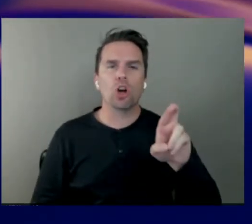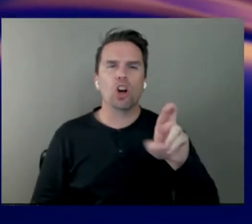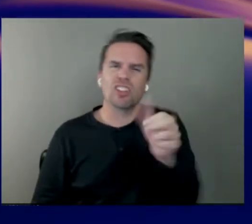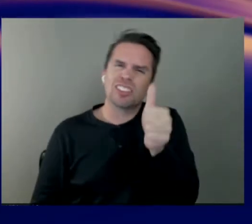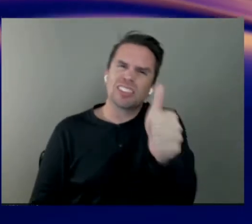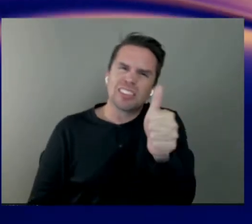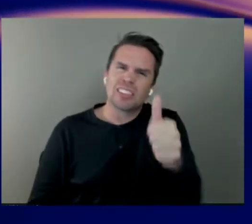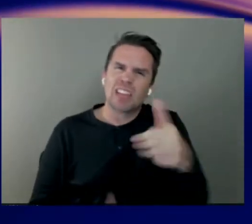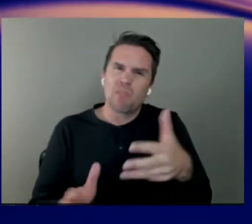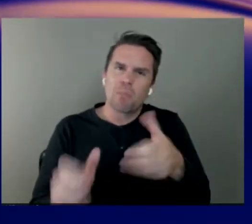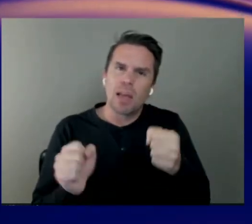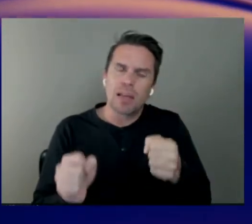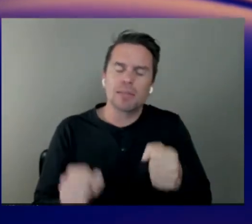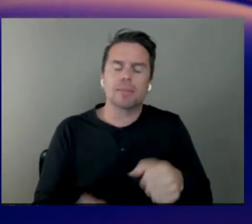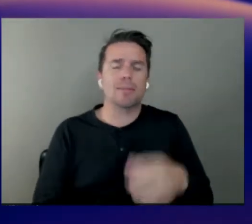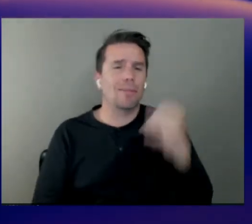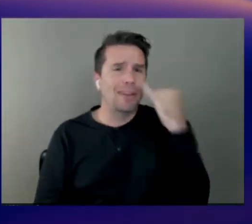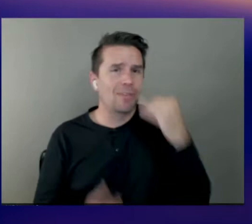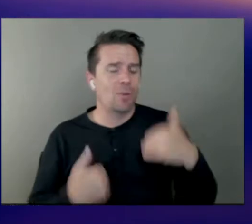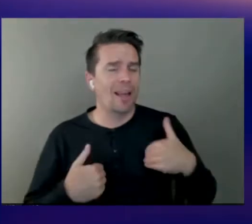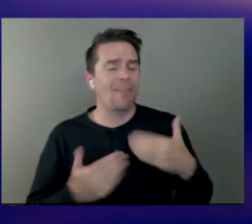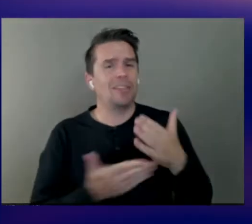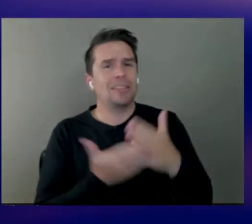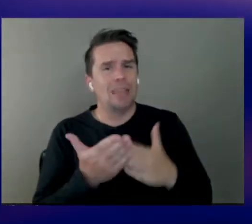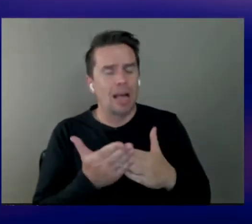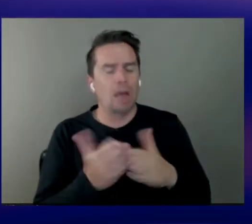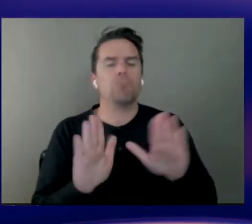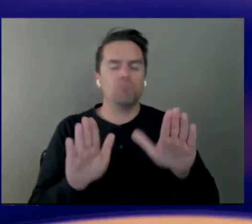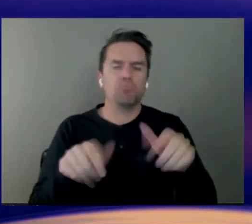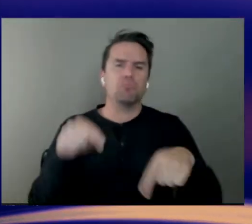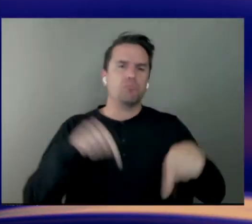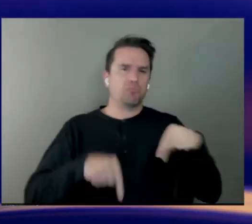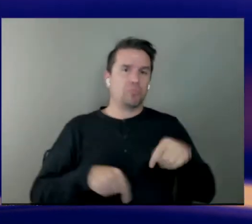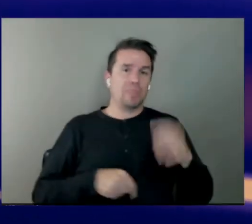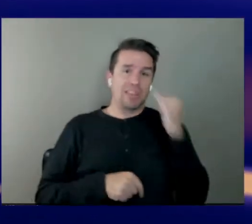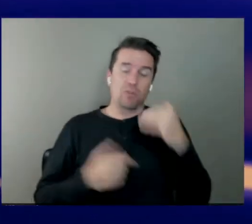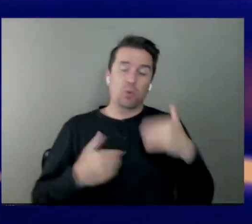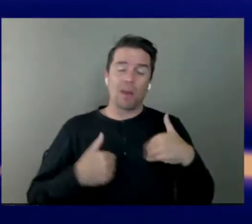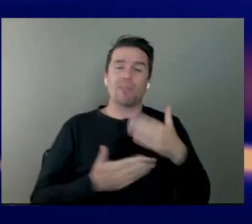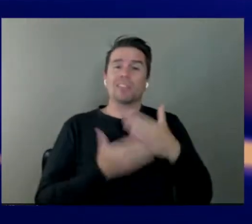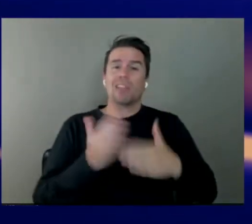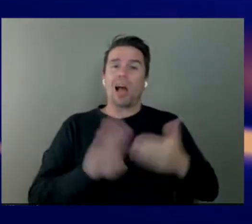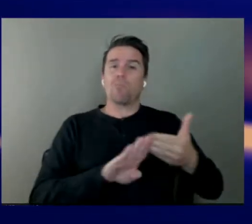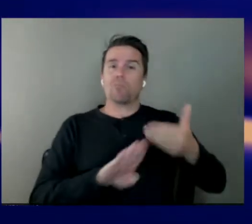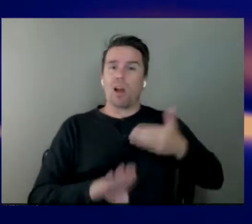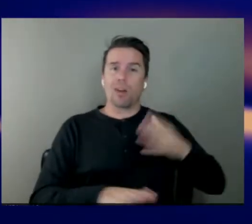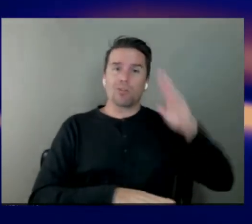if you have knowledge coming in, let me say it that way. If you have knowledge coming in, you don't have to take all these courses.